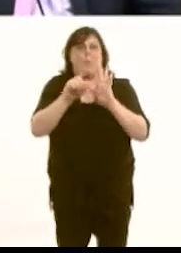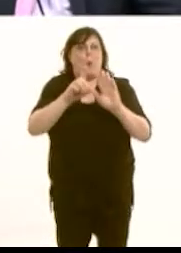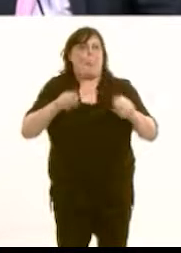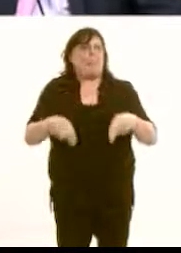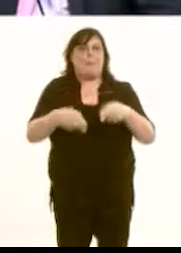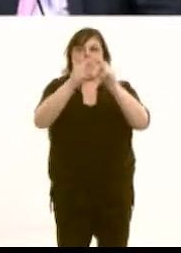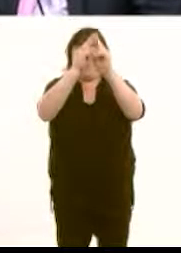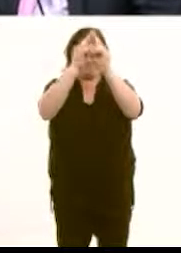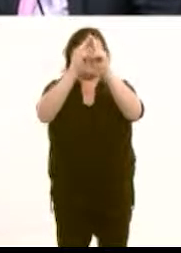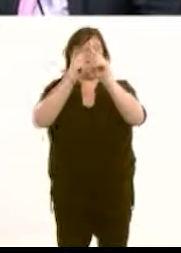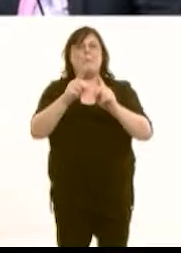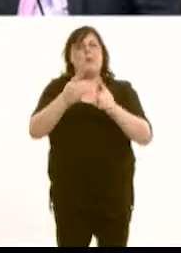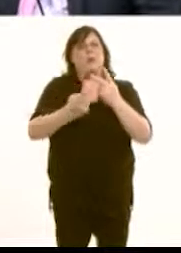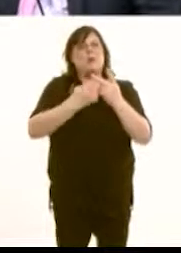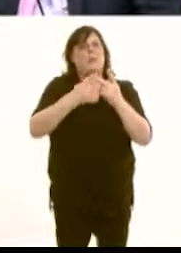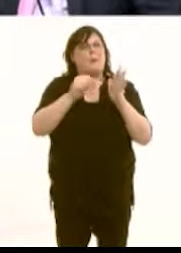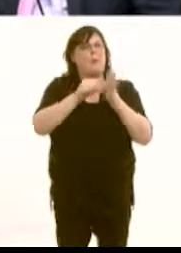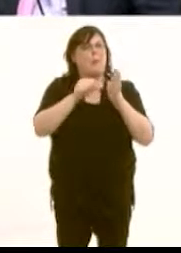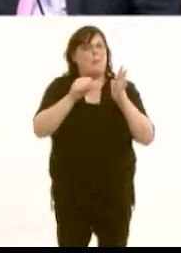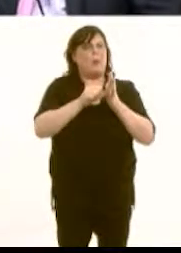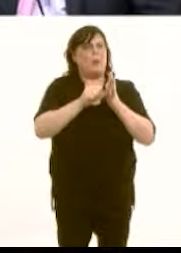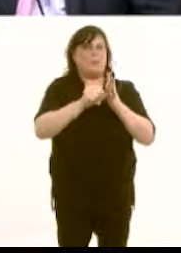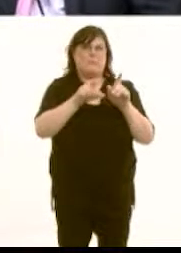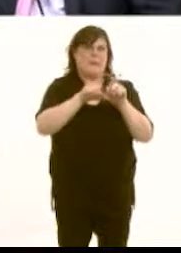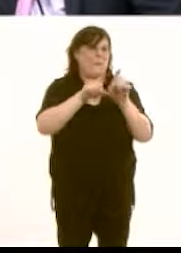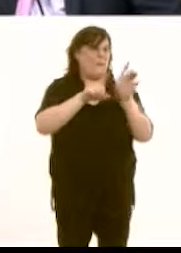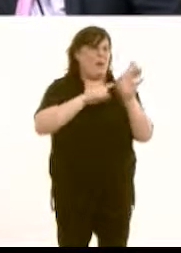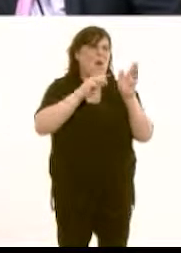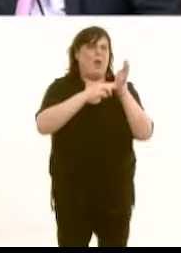been raised, and I raised it earlier, and I know the Member for Ynys MÙn has raised this as well, is the strength of the signal.